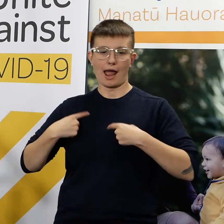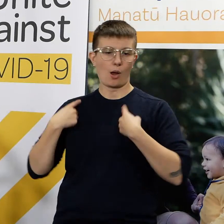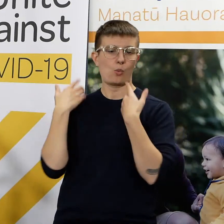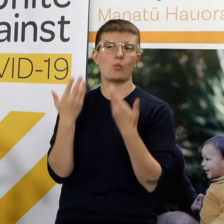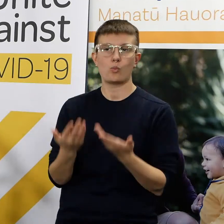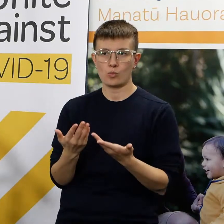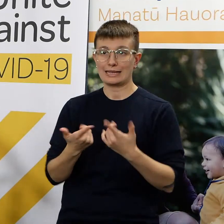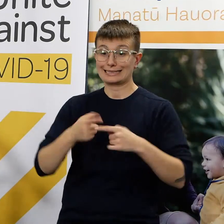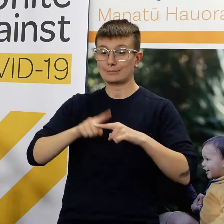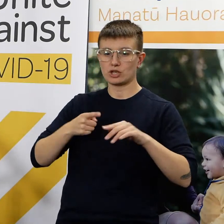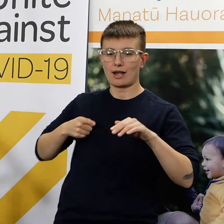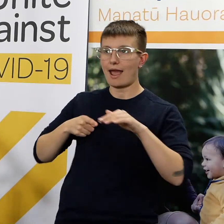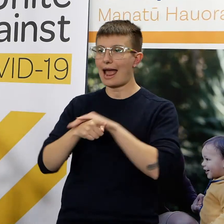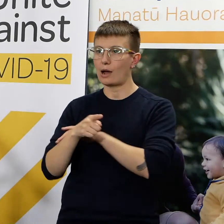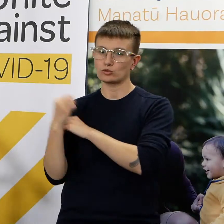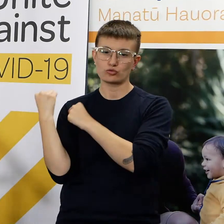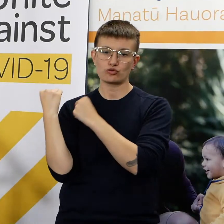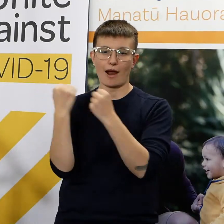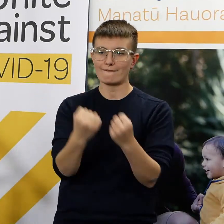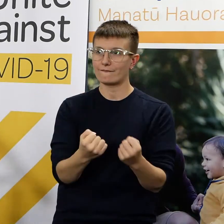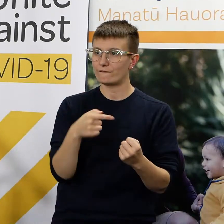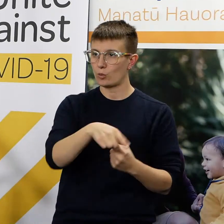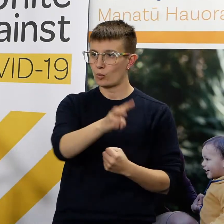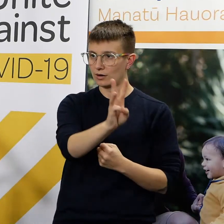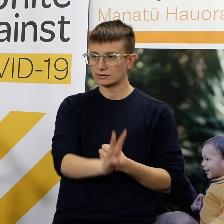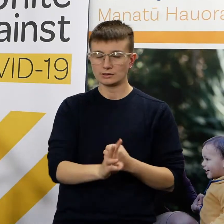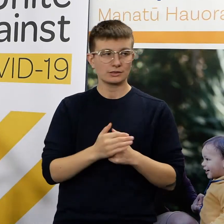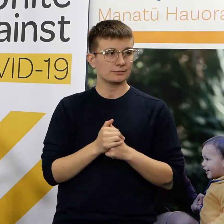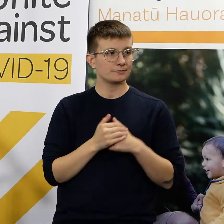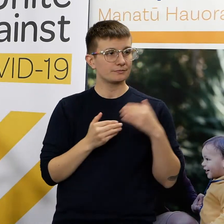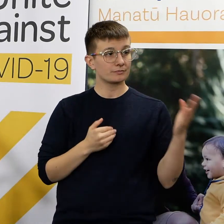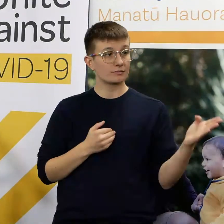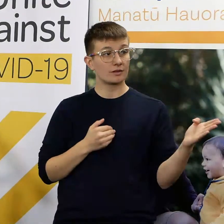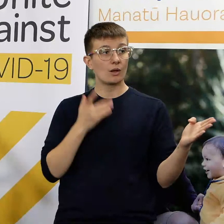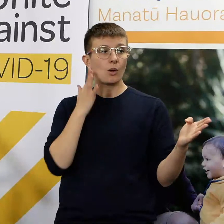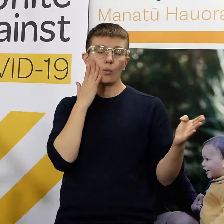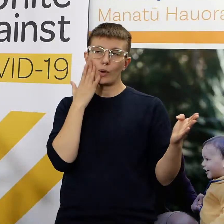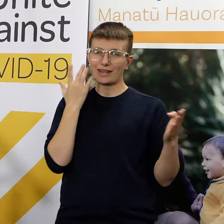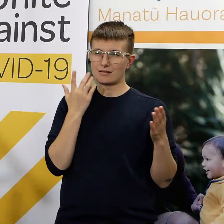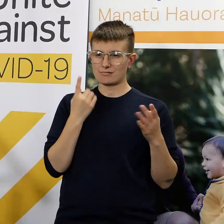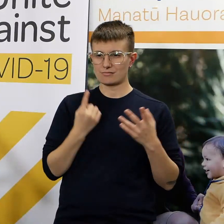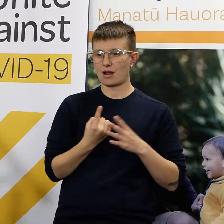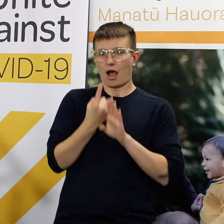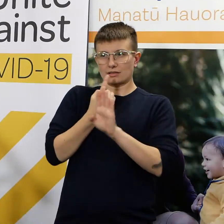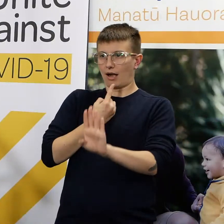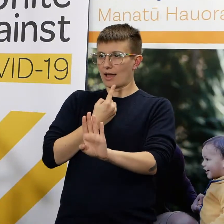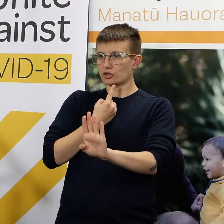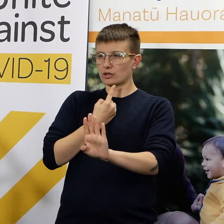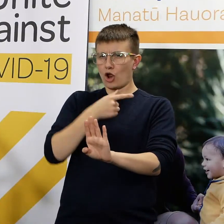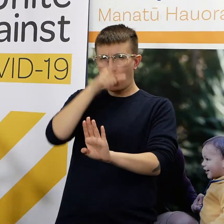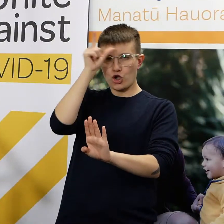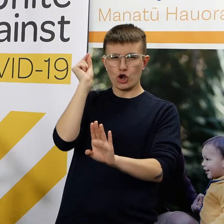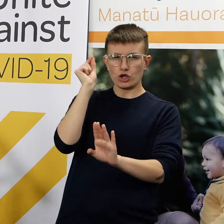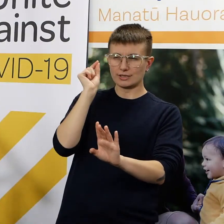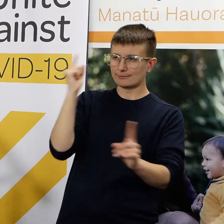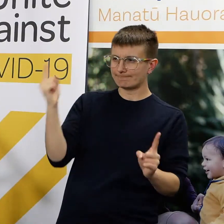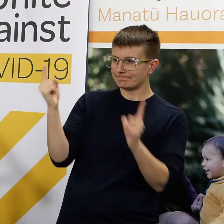and drive to Wellington. When you're in isolation you are asked by a nurse every single day if you have any symptoms if they weren't frivolous they went through it.